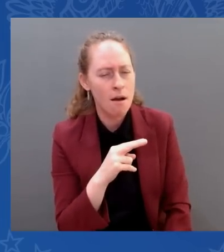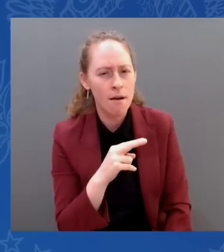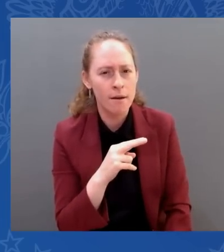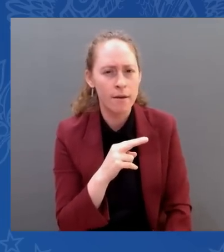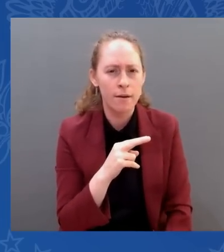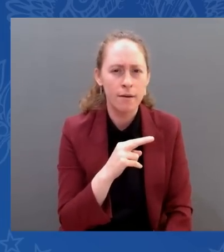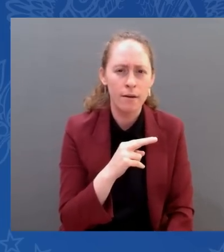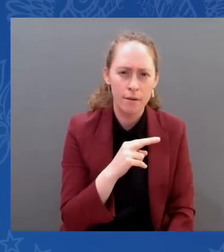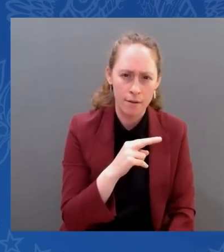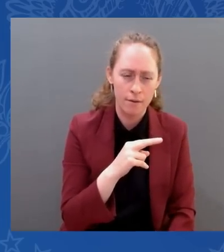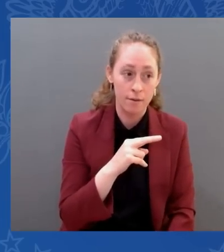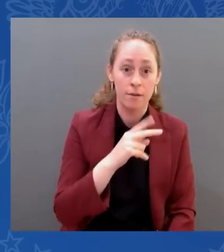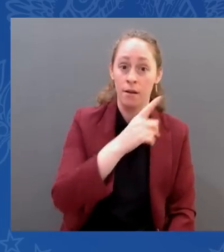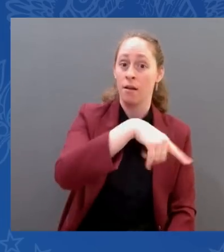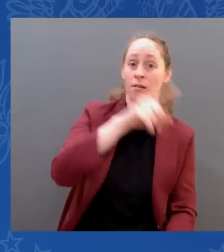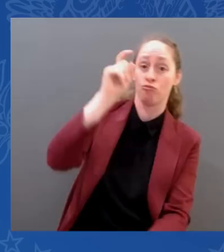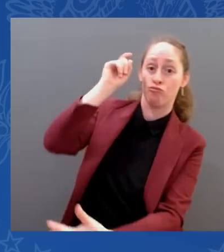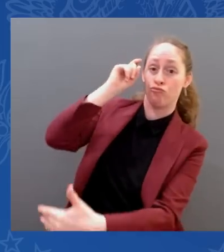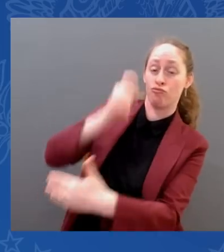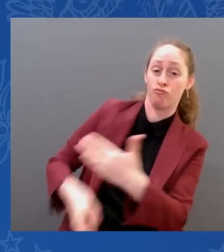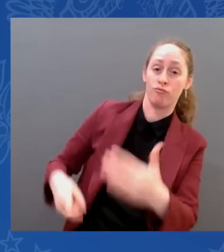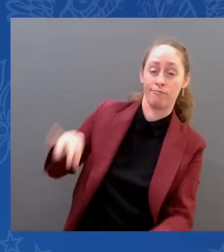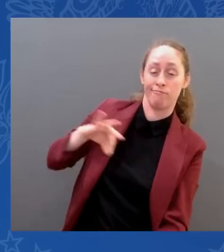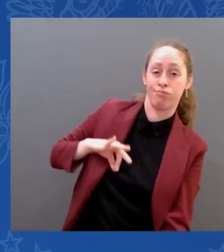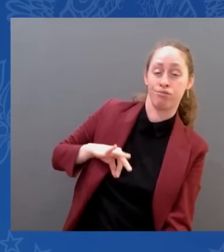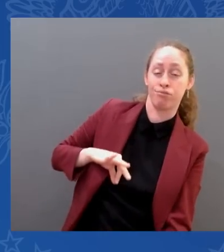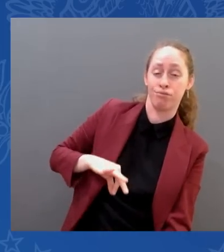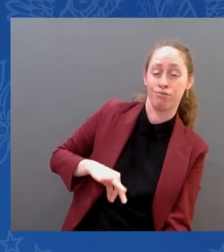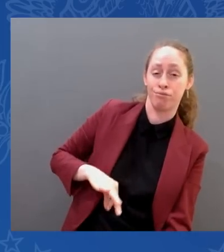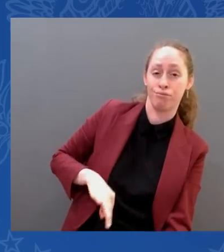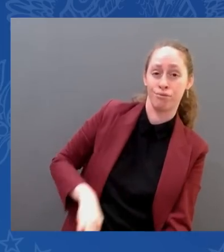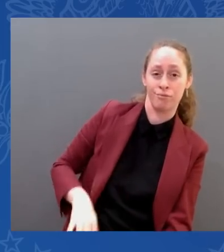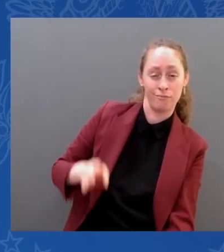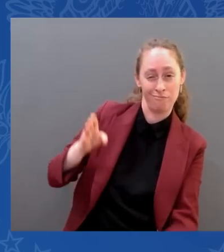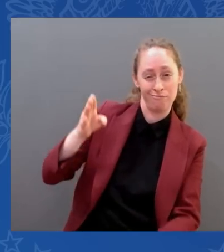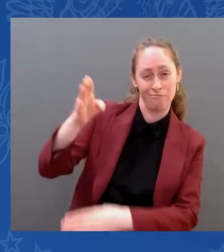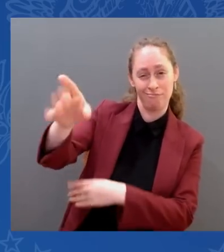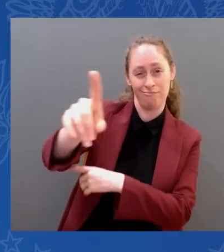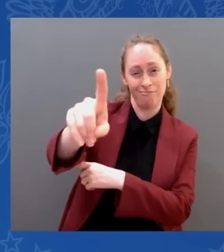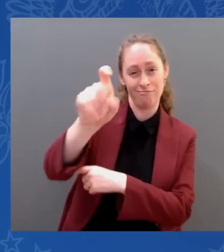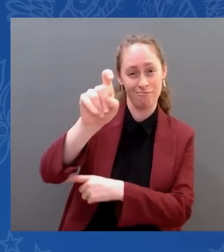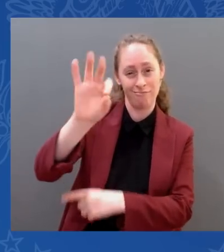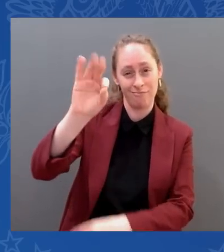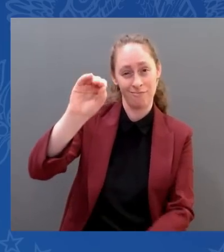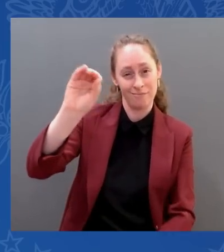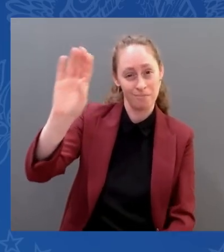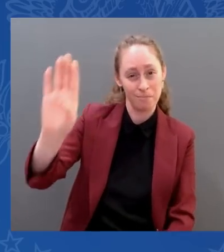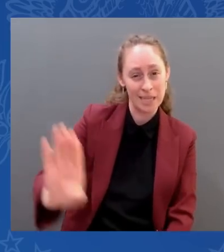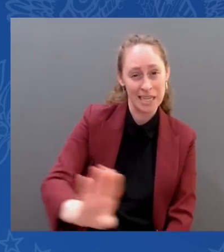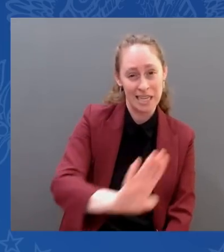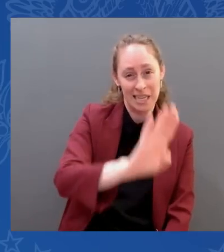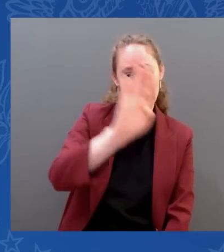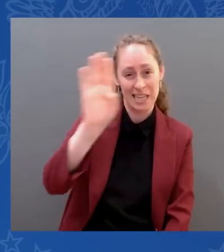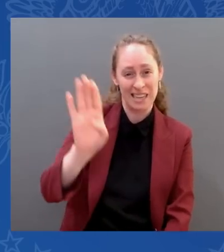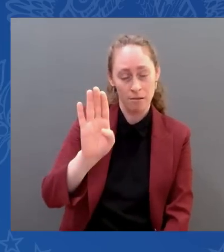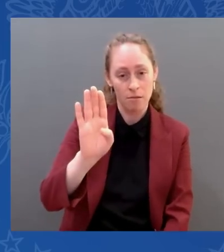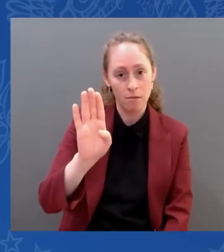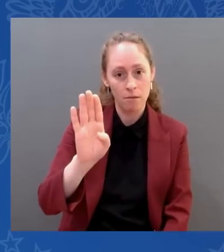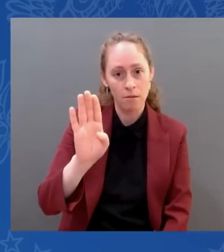a seven-fold increase in one year. Seven-fold increase -- $190 billion. The Senate passed legislation.